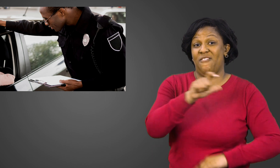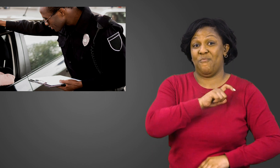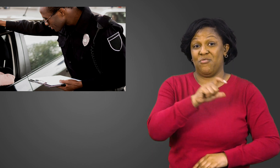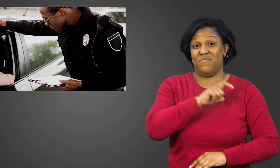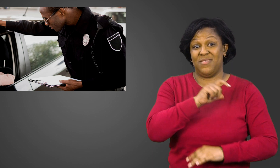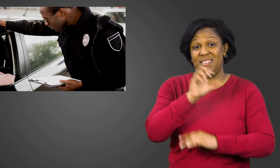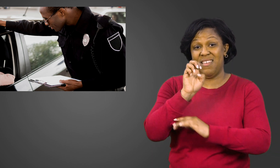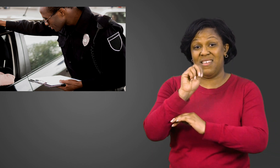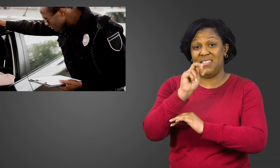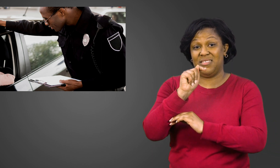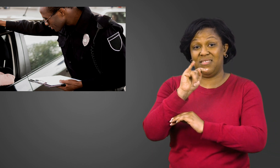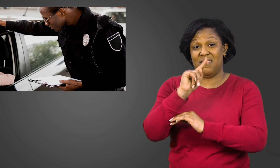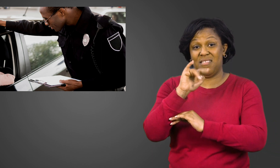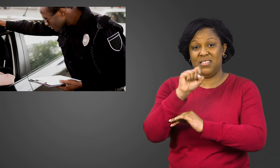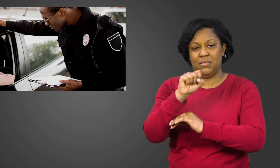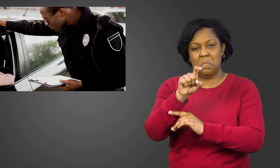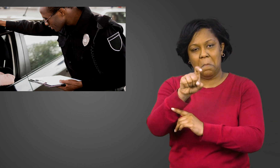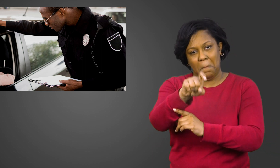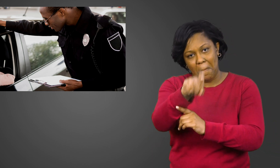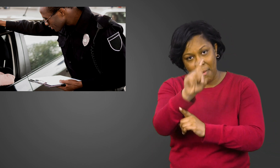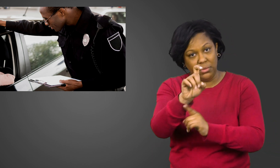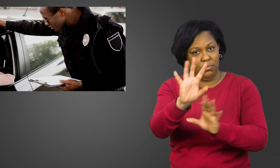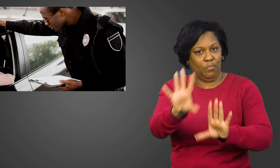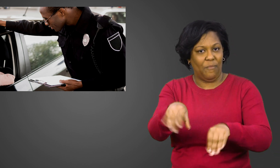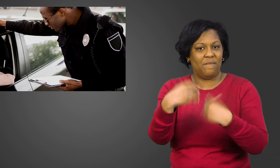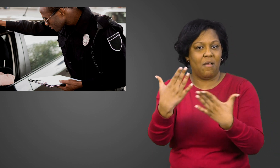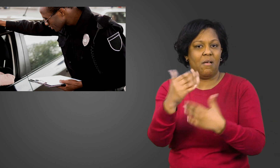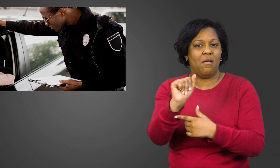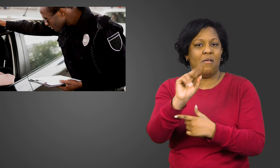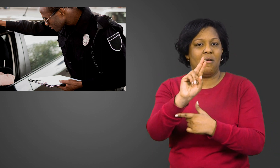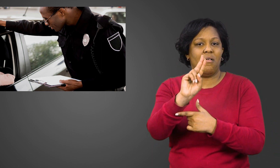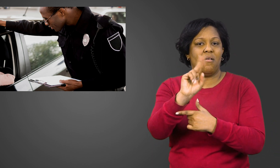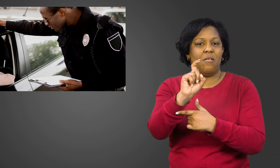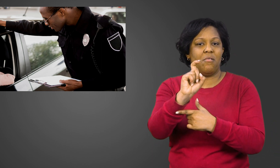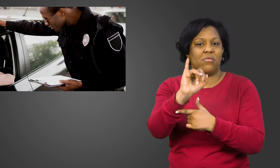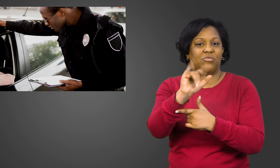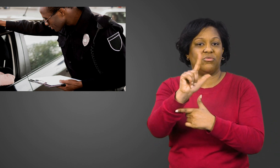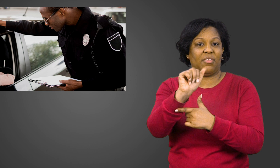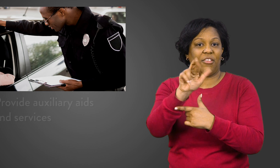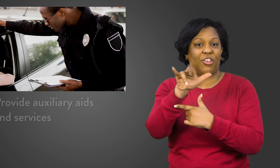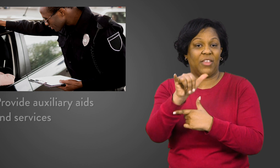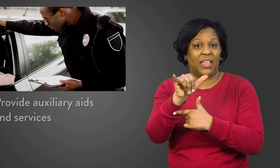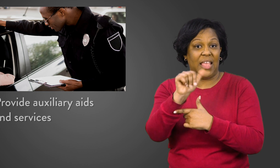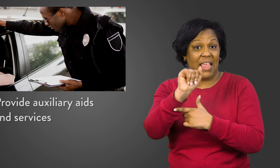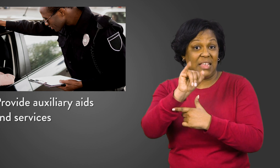Law enforcement entities must provide auxiliary aids and services